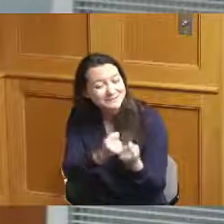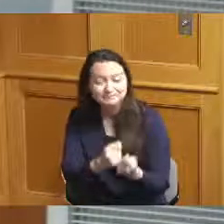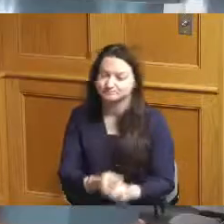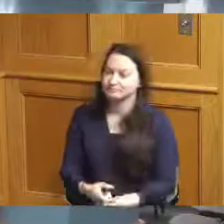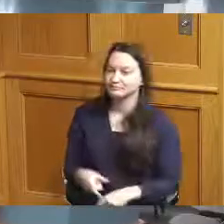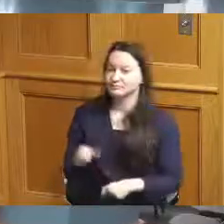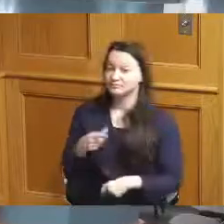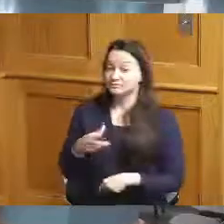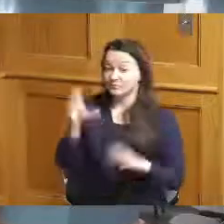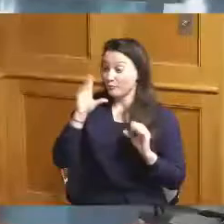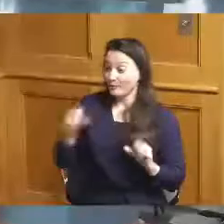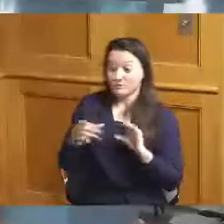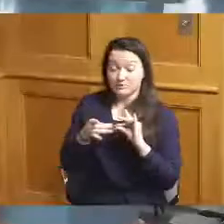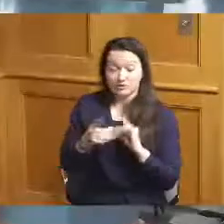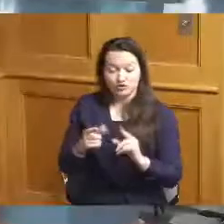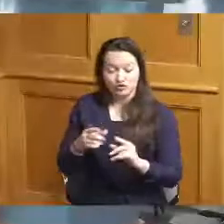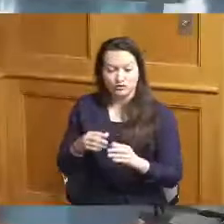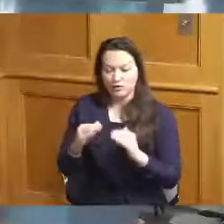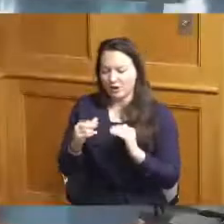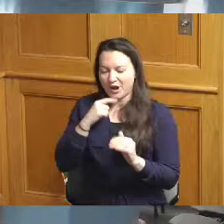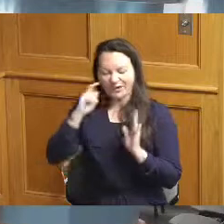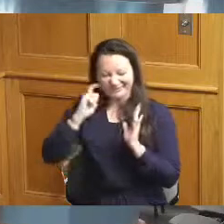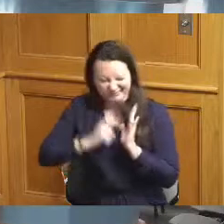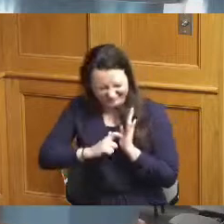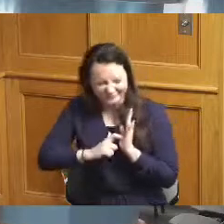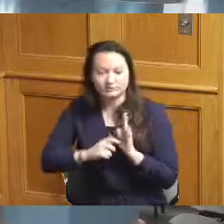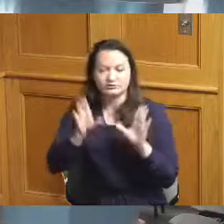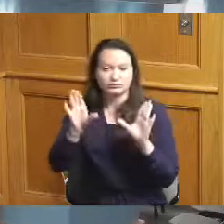just talking earlier I wanted to call anybody out but we were talking about how great your staff is